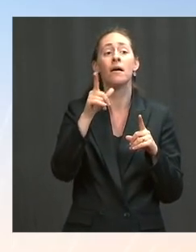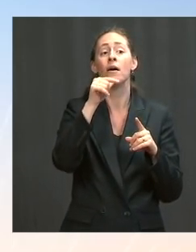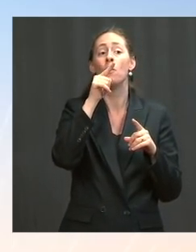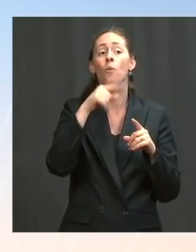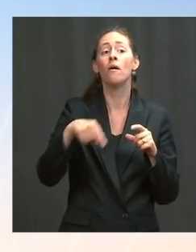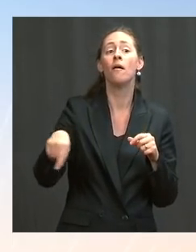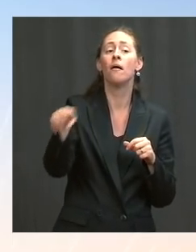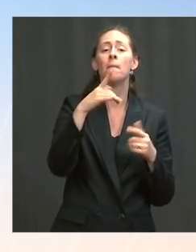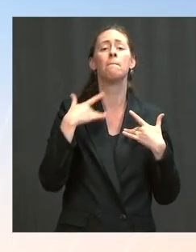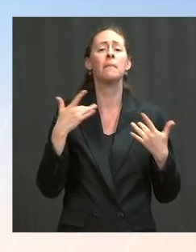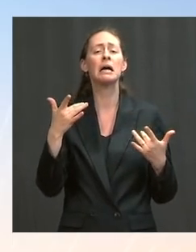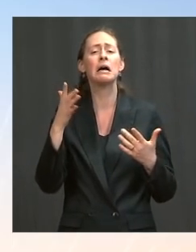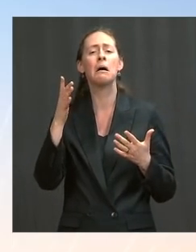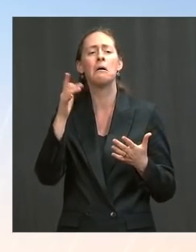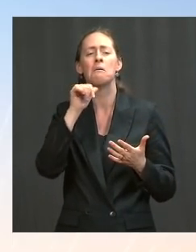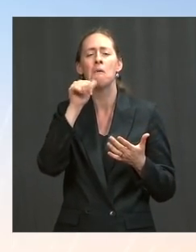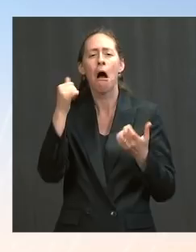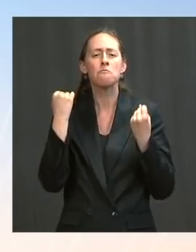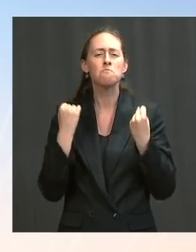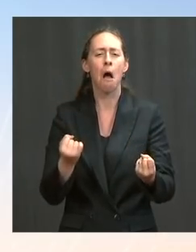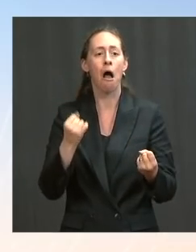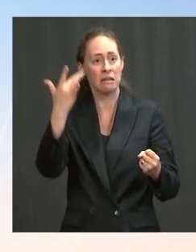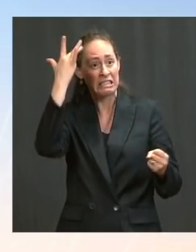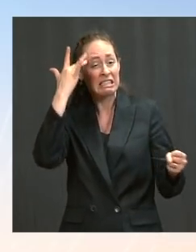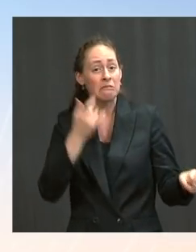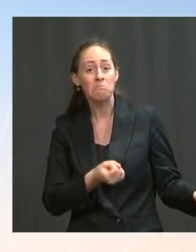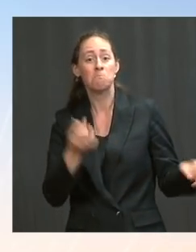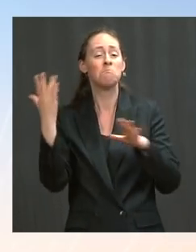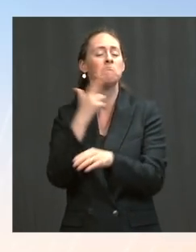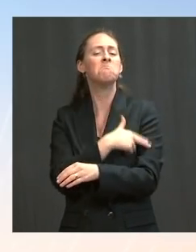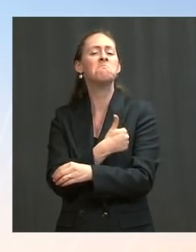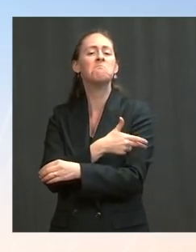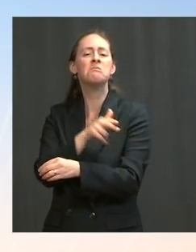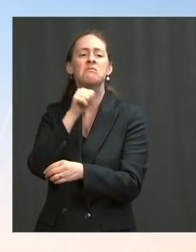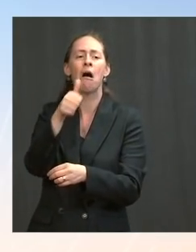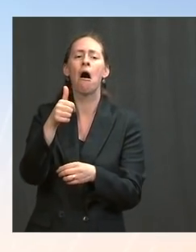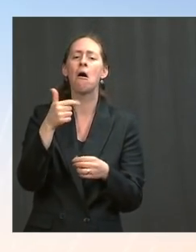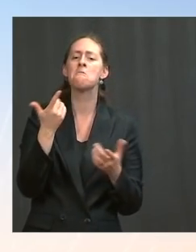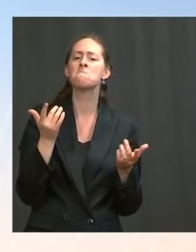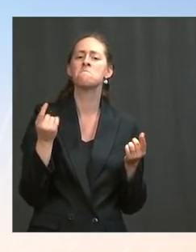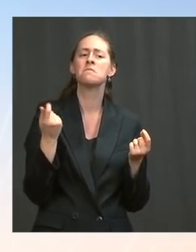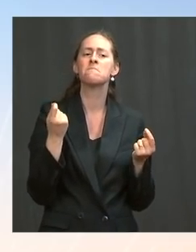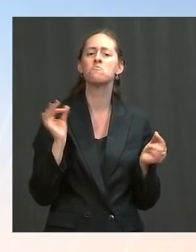remain out of the hospital, and the best way -- we continue to convey to people across the country --